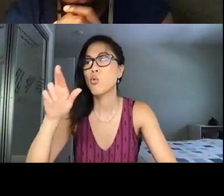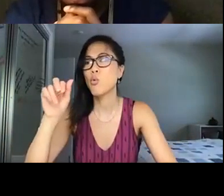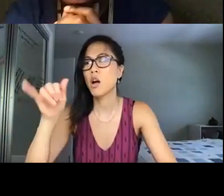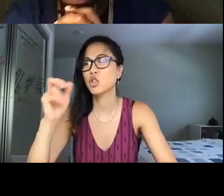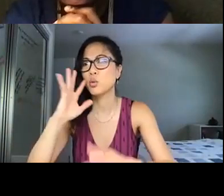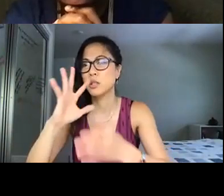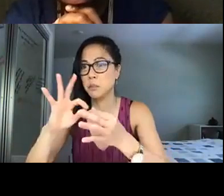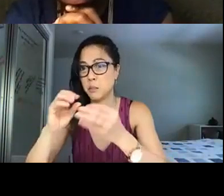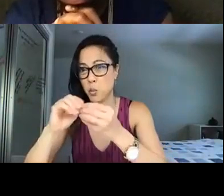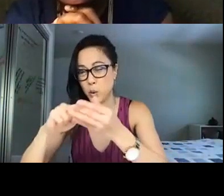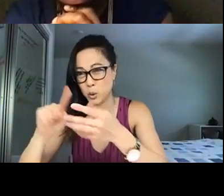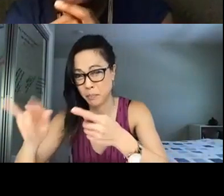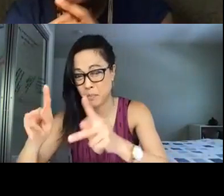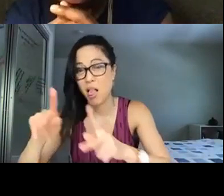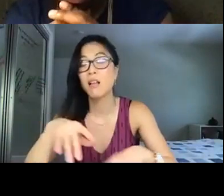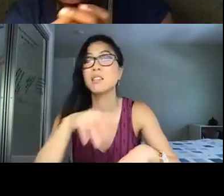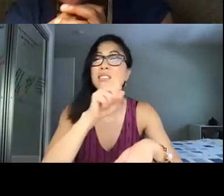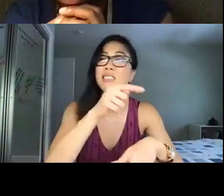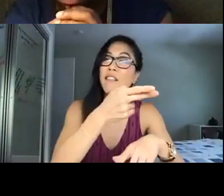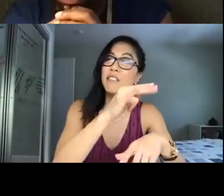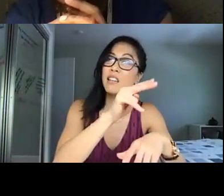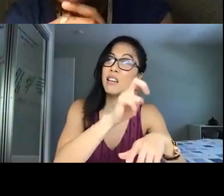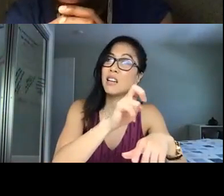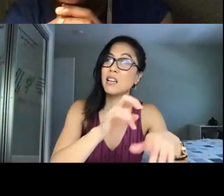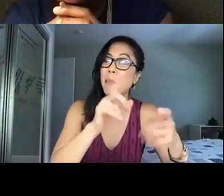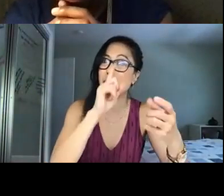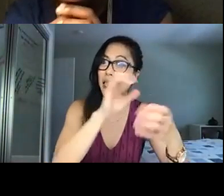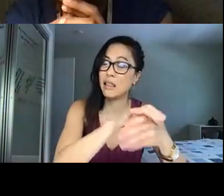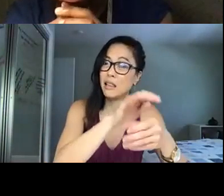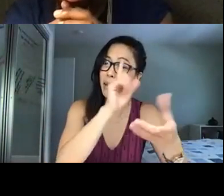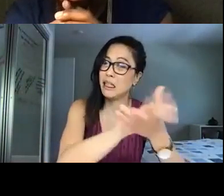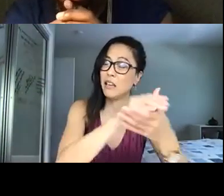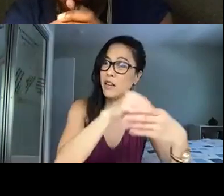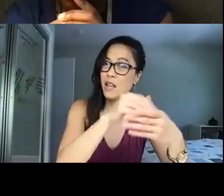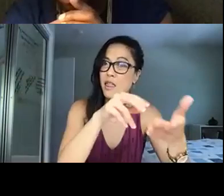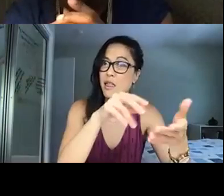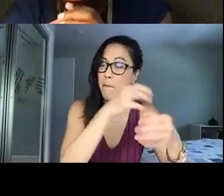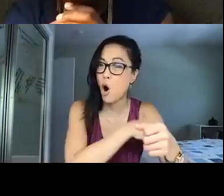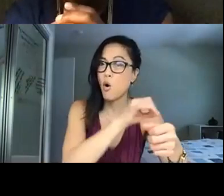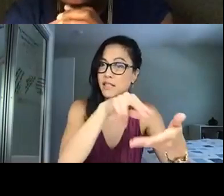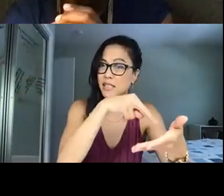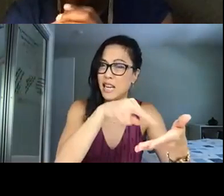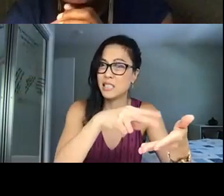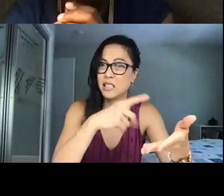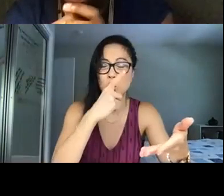Stephanie aCosta, believing in the power of dance has to mean you believe in the professionalization roots that have been harshly carved out, yep.